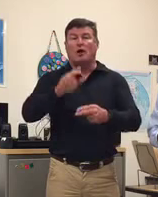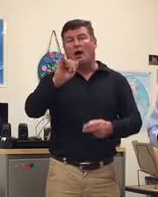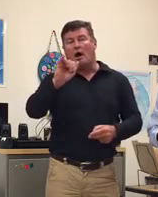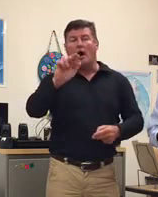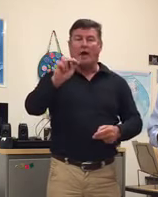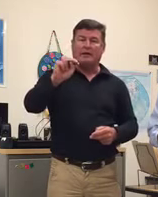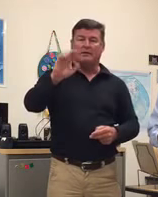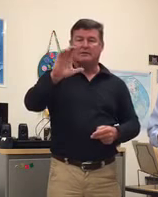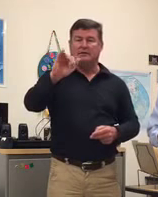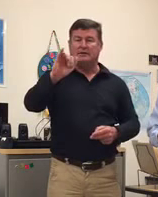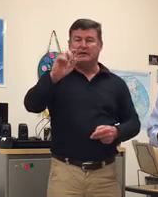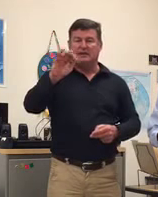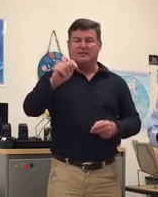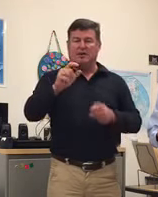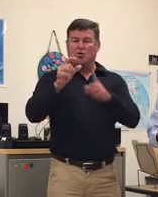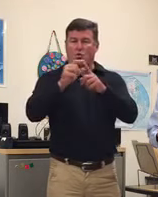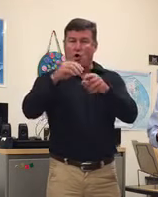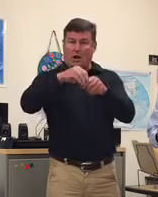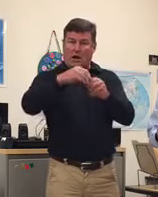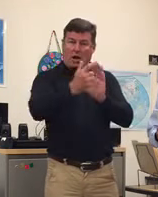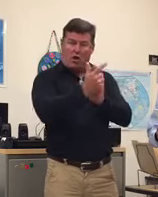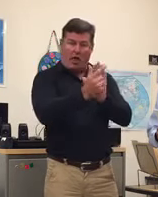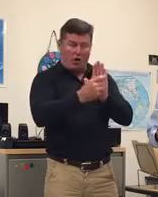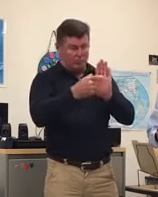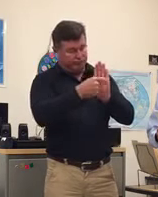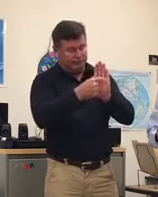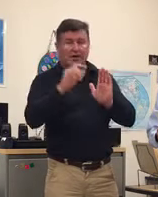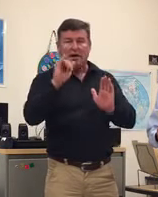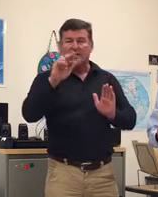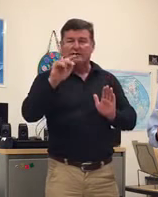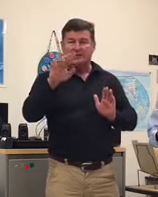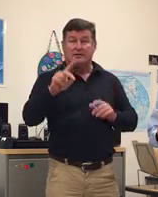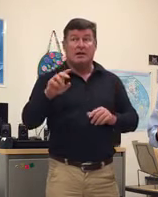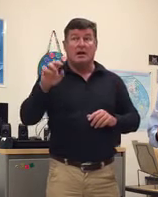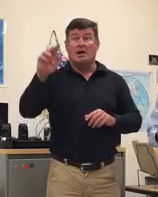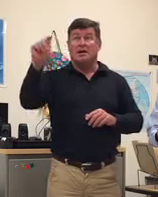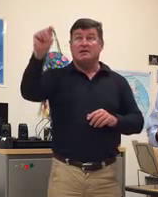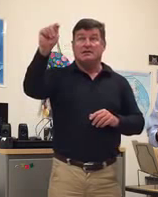In the state law, we call that an incident. The Texas Education Agency, under its